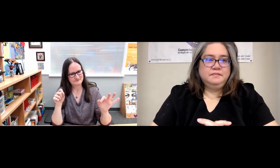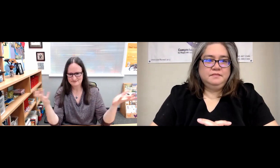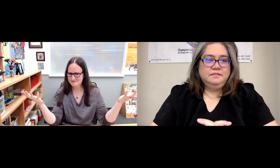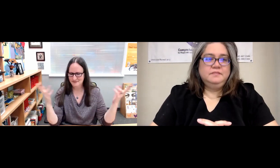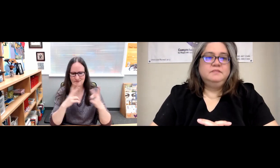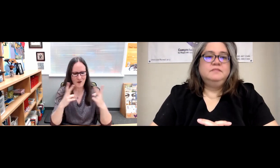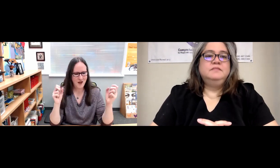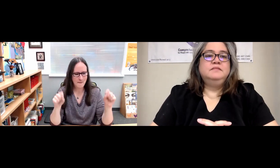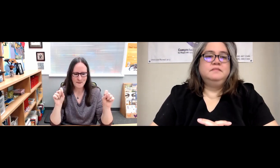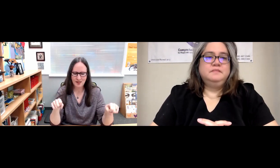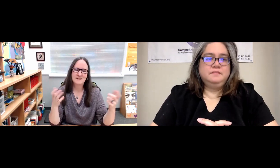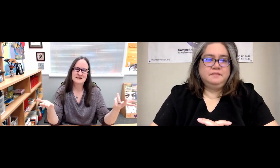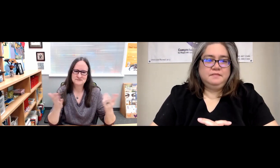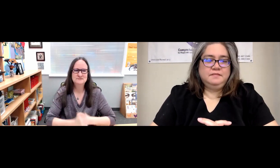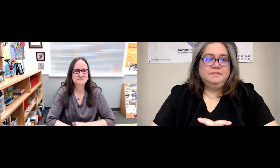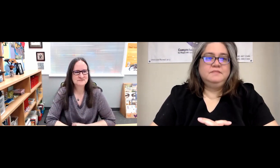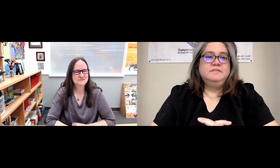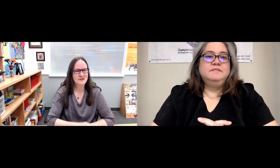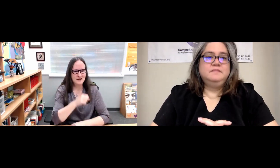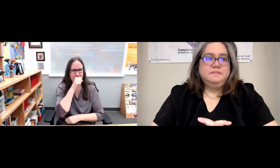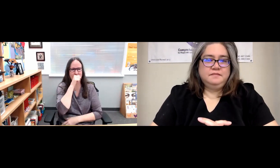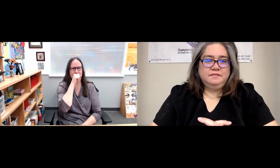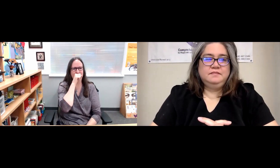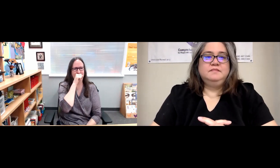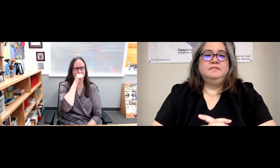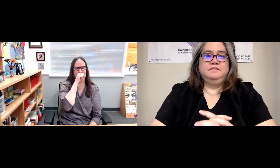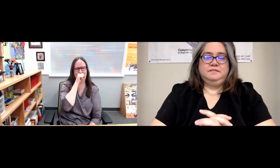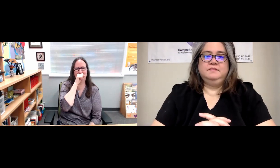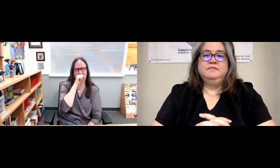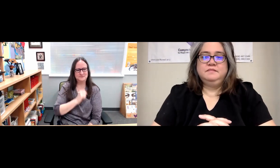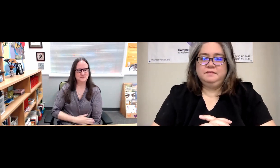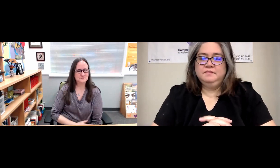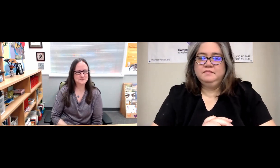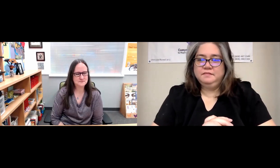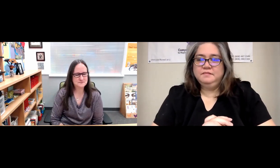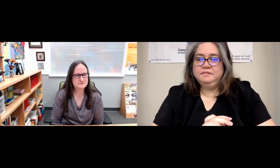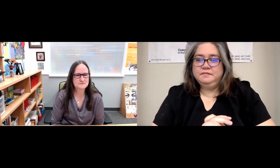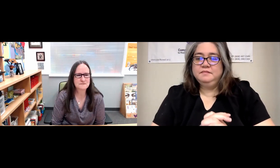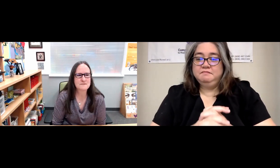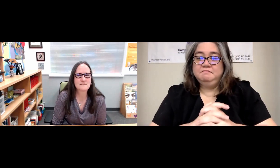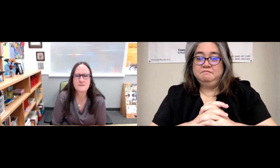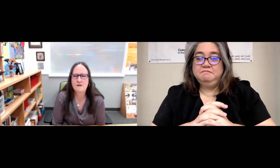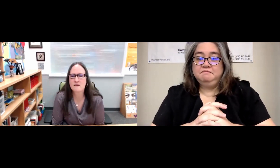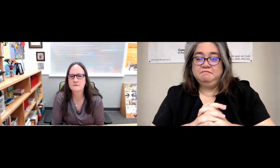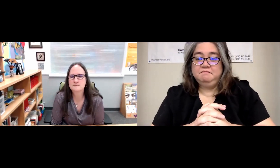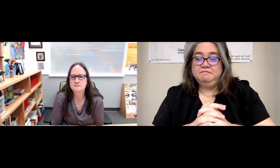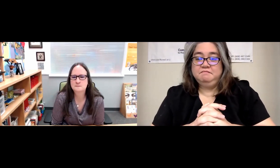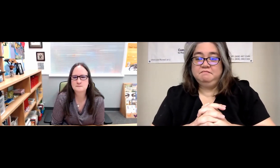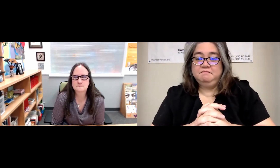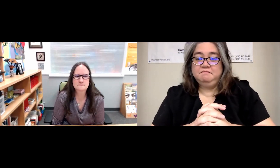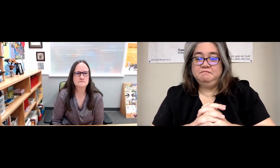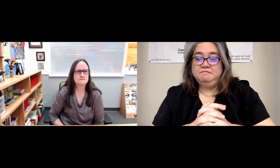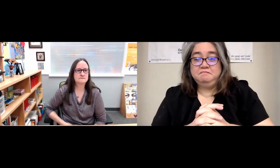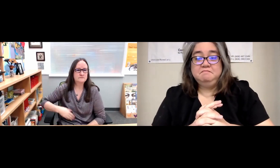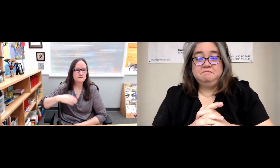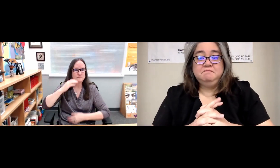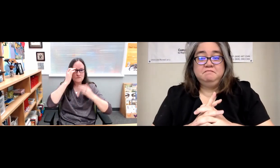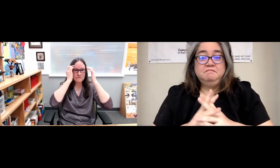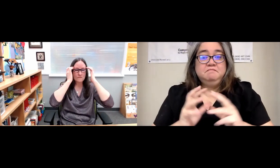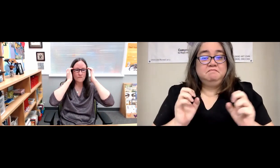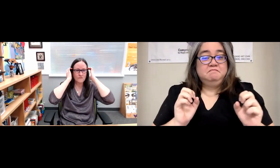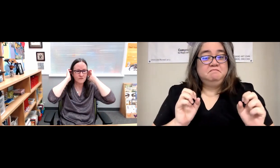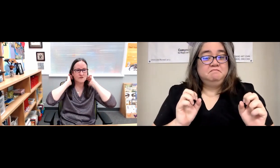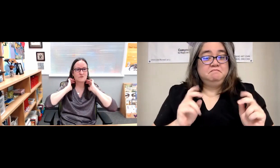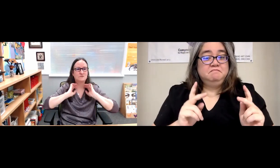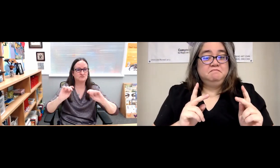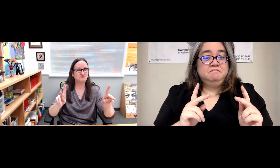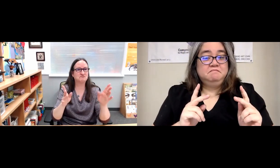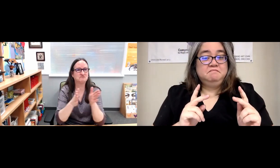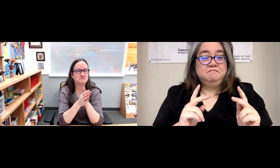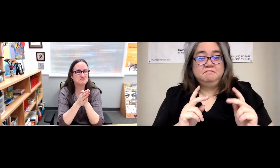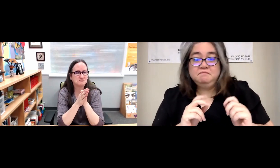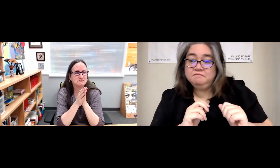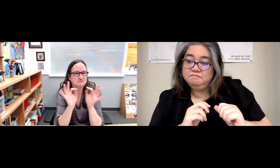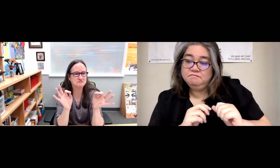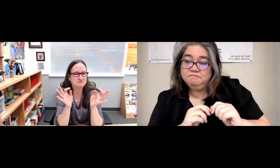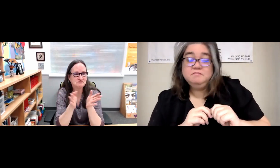they can make complete sentences. They're very, very capable.